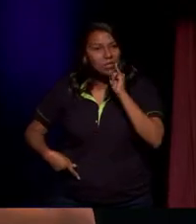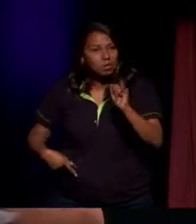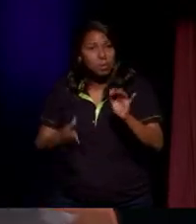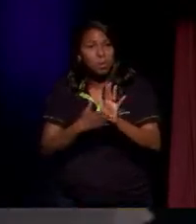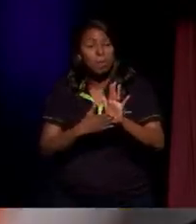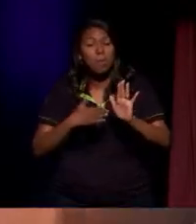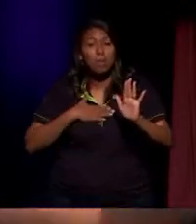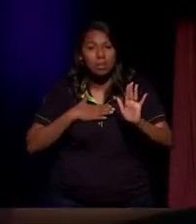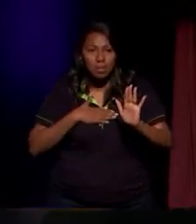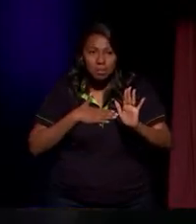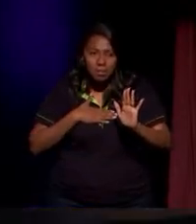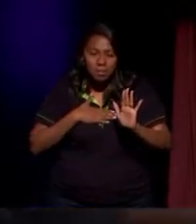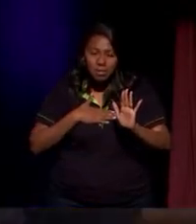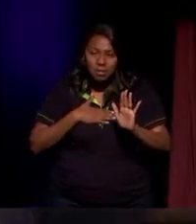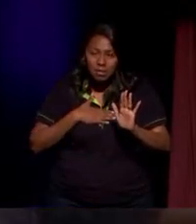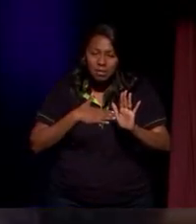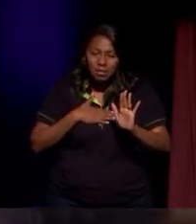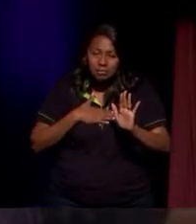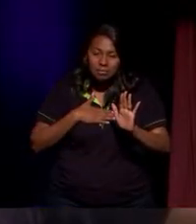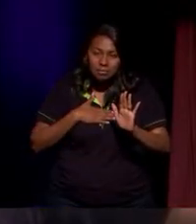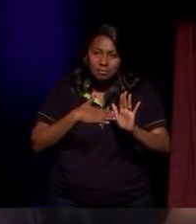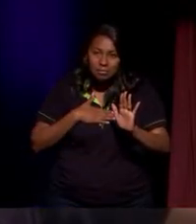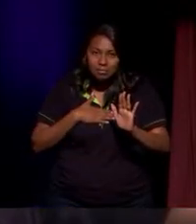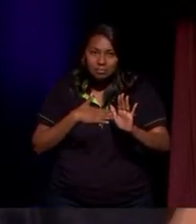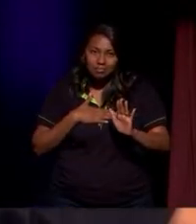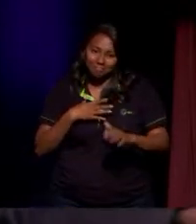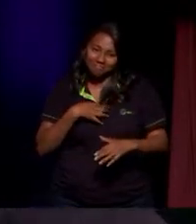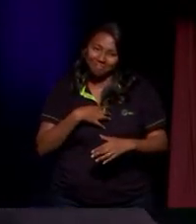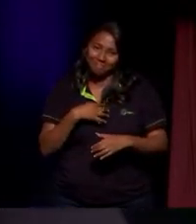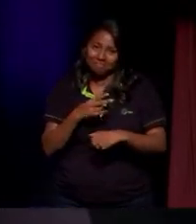we've already begun to have some hope.